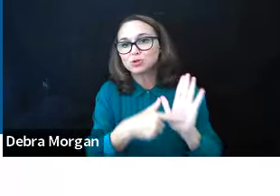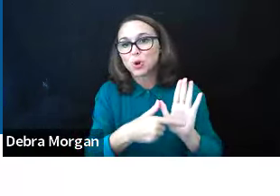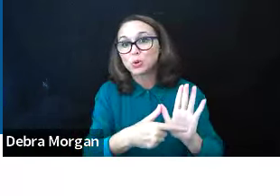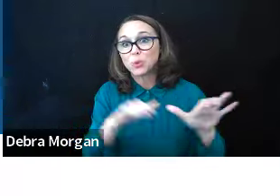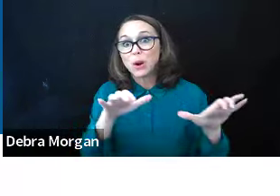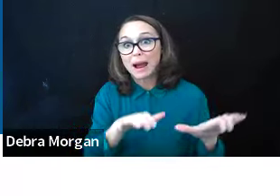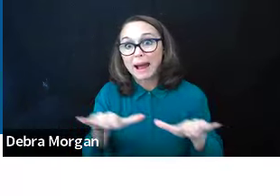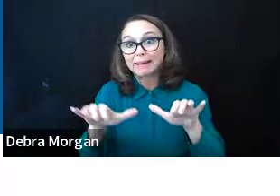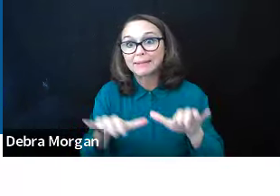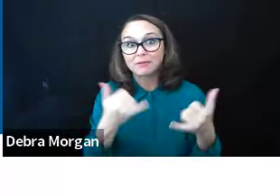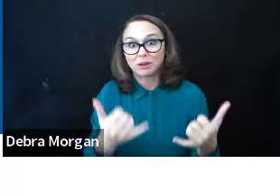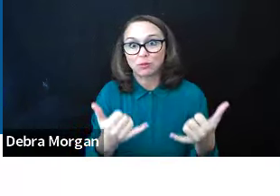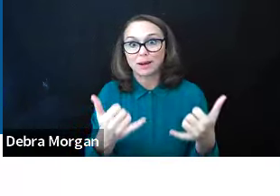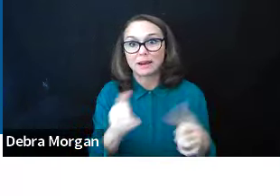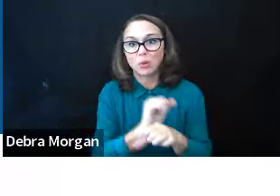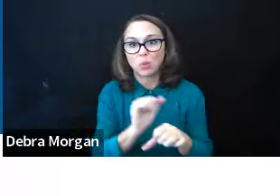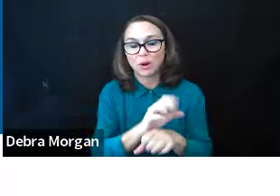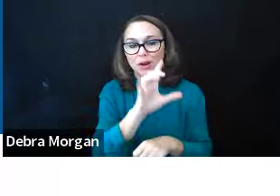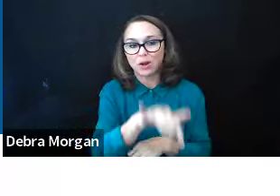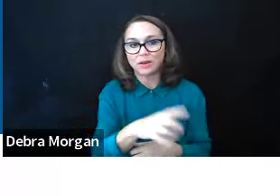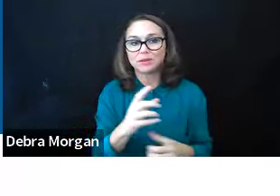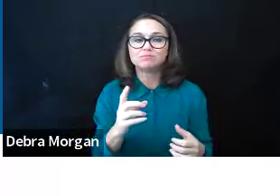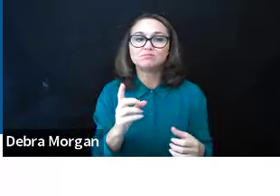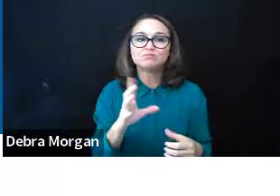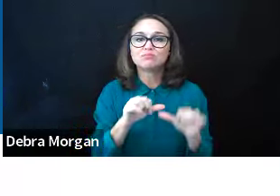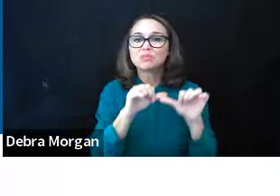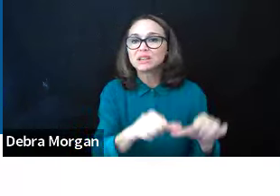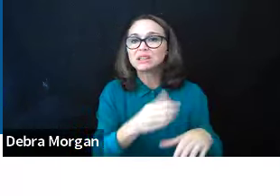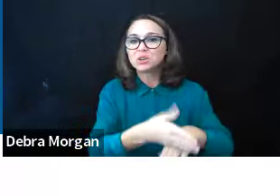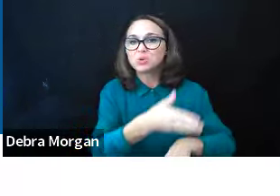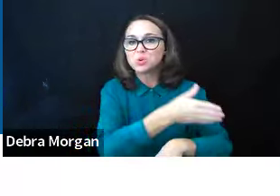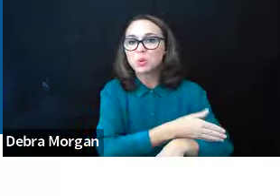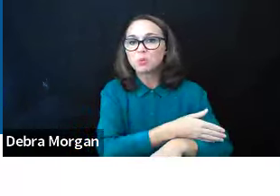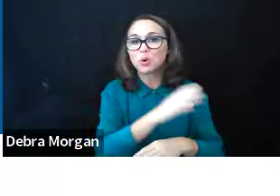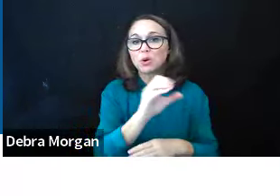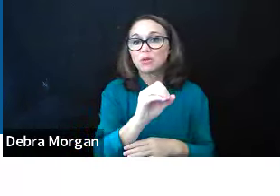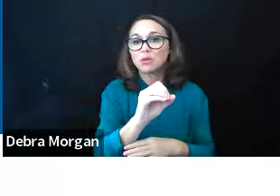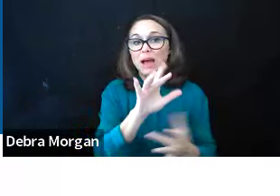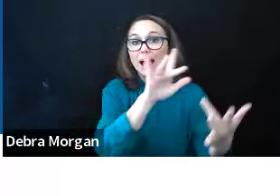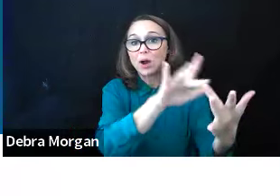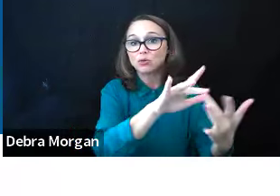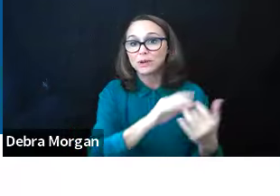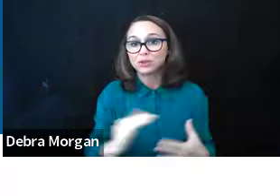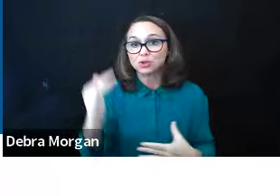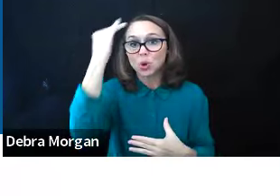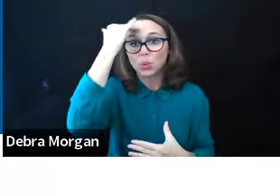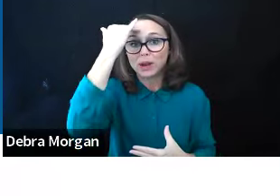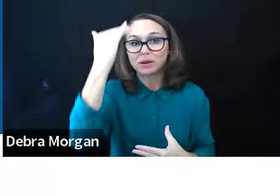current funding. Which is largely continuing to improve outreach and awareness of, access to, and